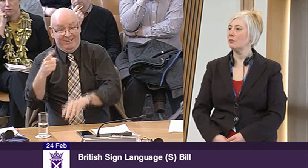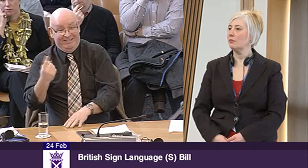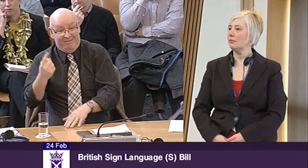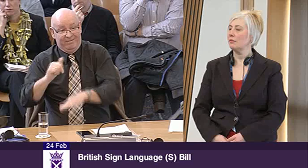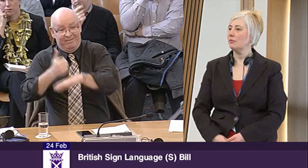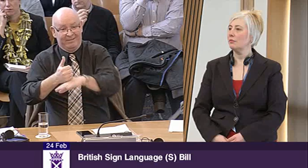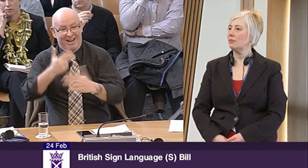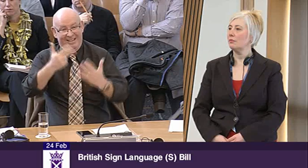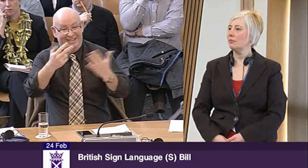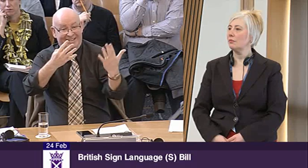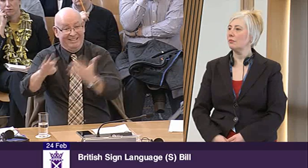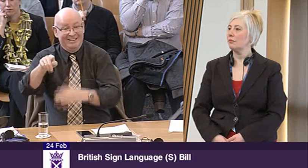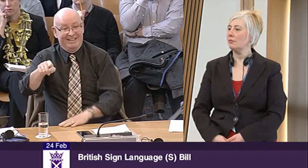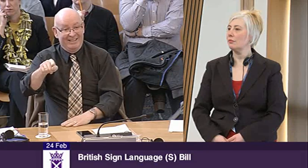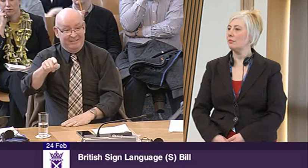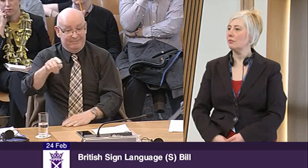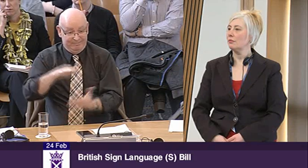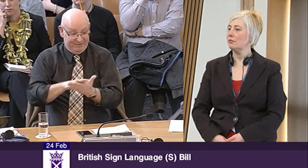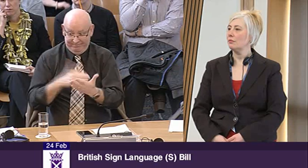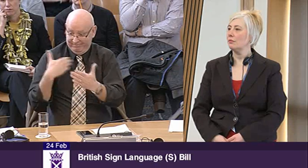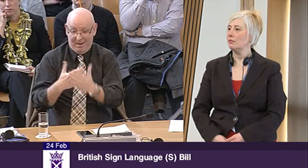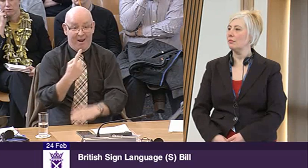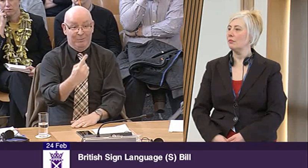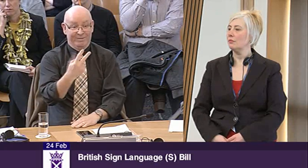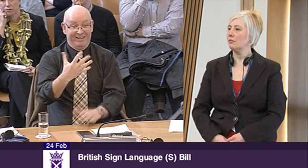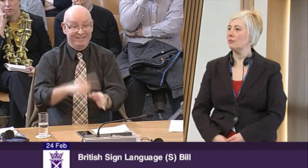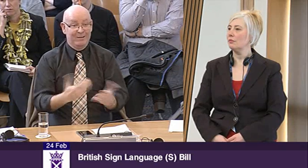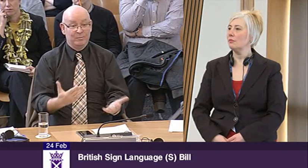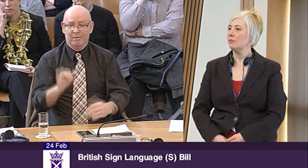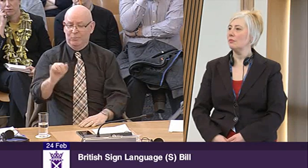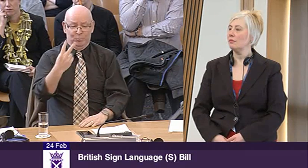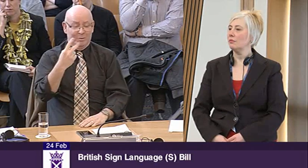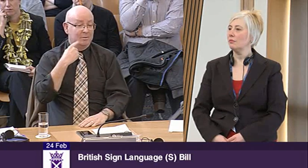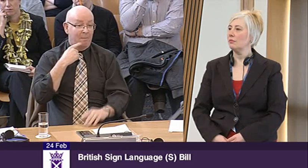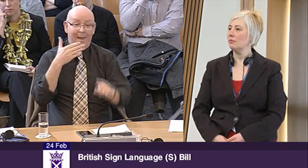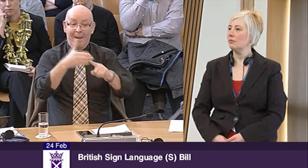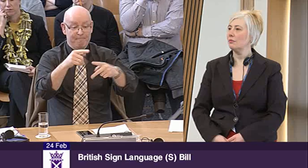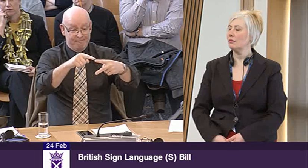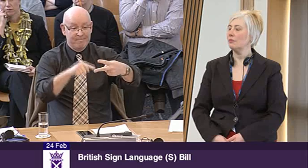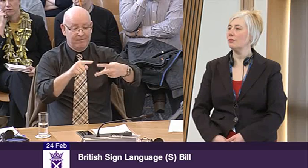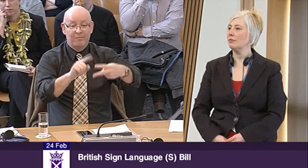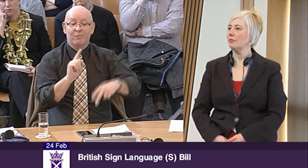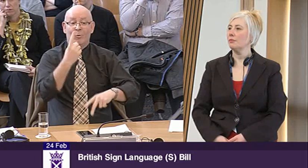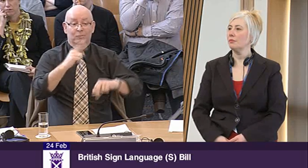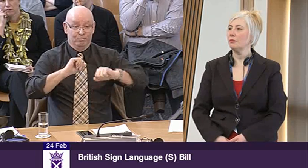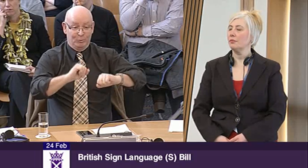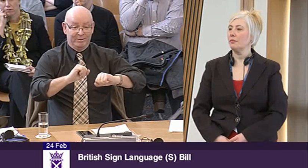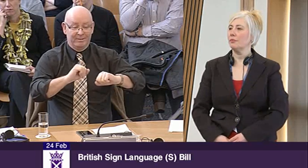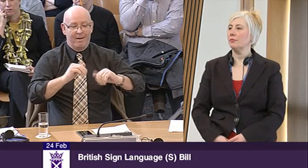This country has the potential to do what the bill sets out to do. The British Deaf and Dumb Association, as it was then—the organisation has a history going back 150